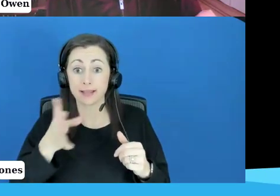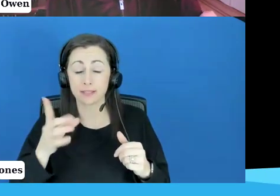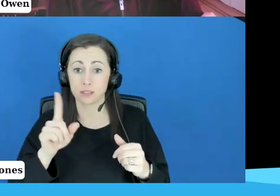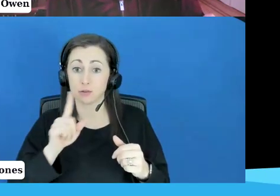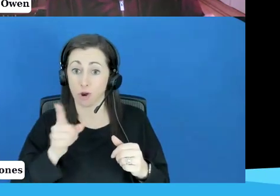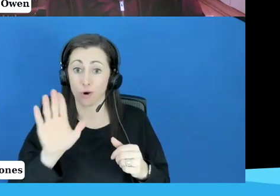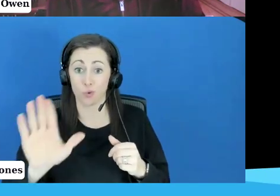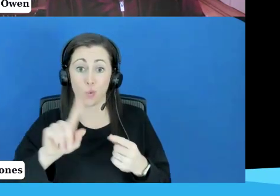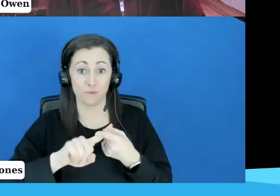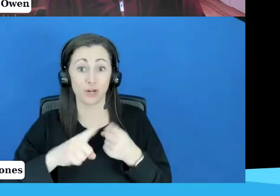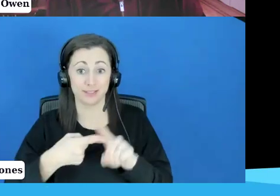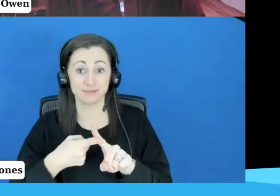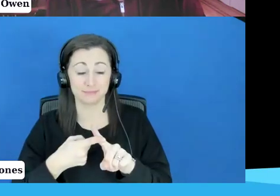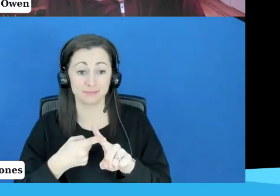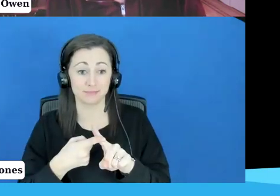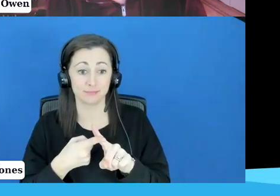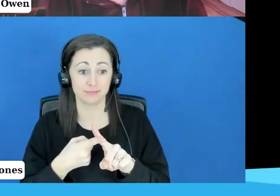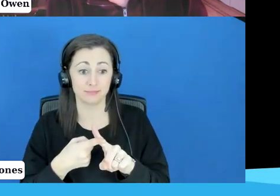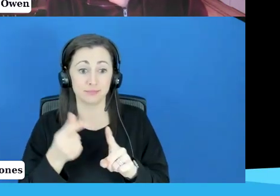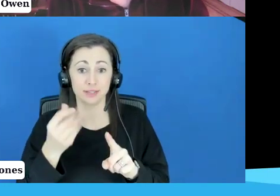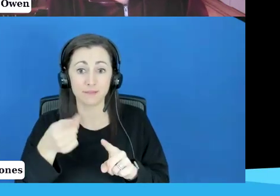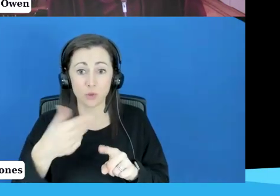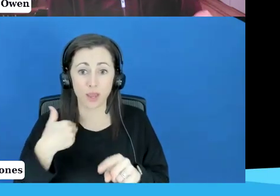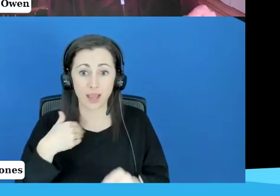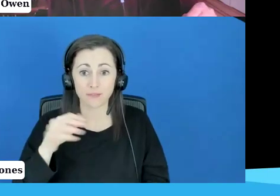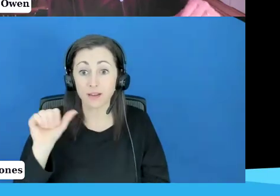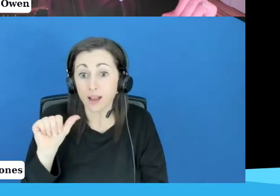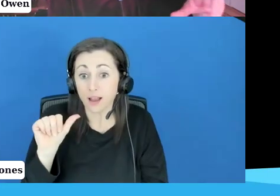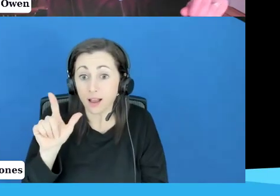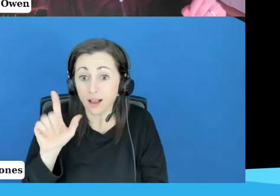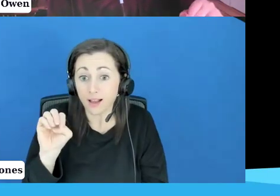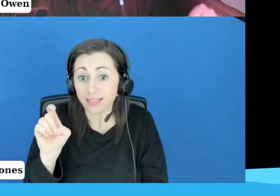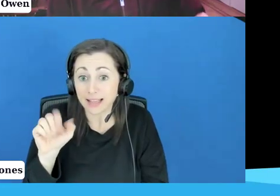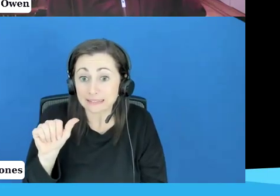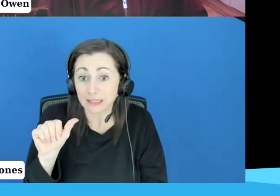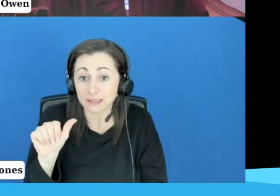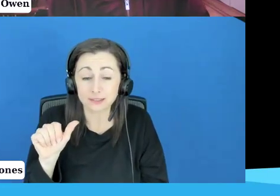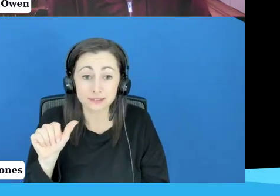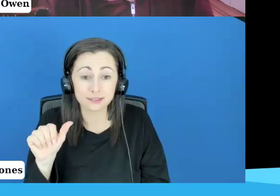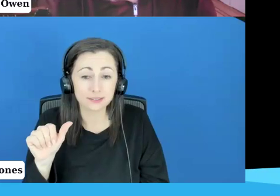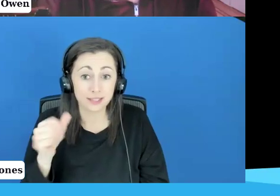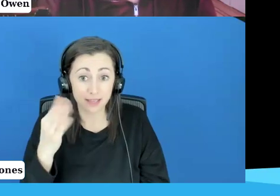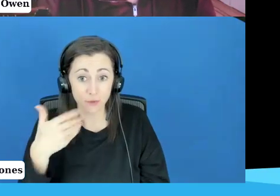If you have Alexa enabled or any of you that, one of those in your house.